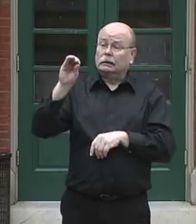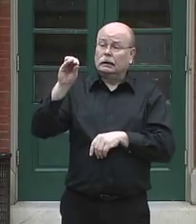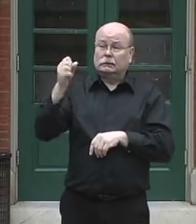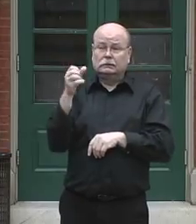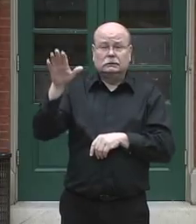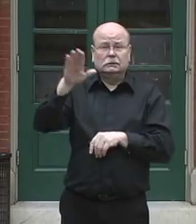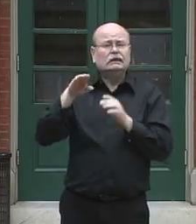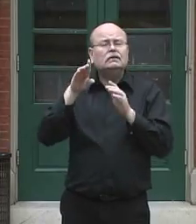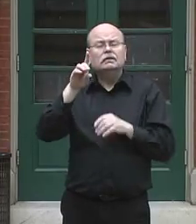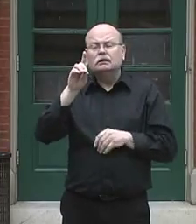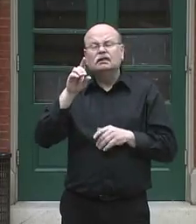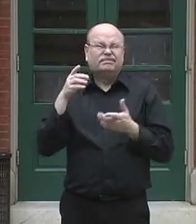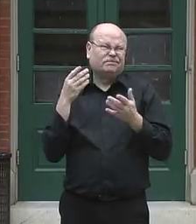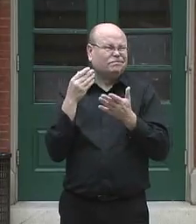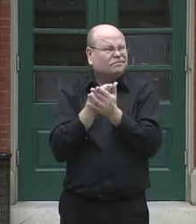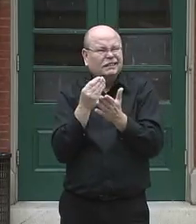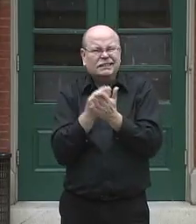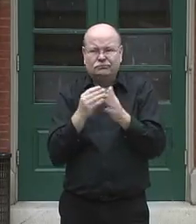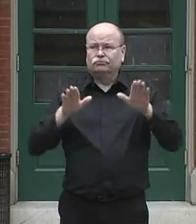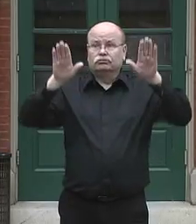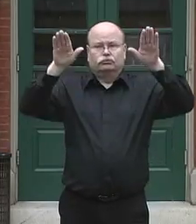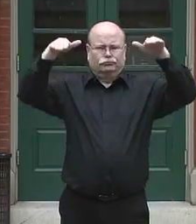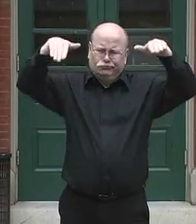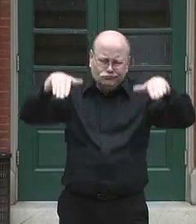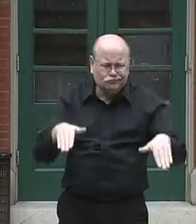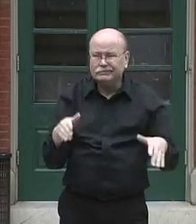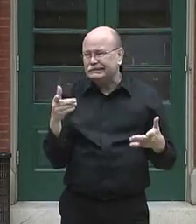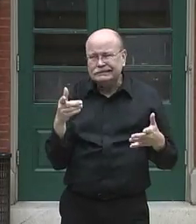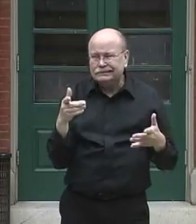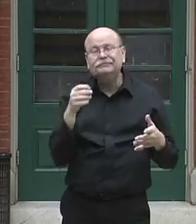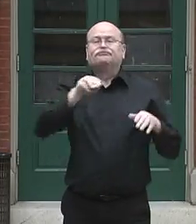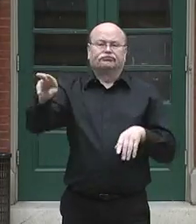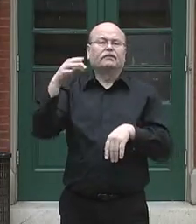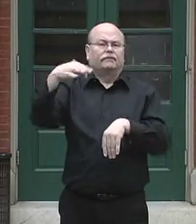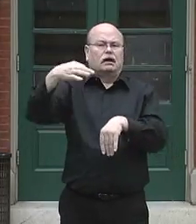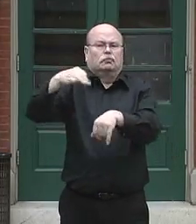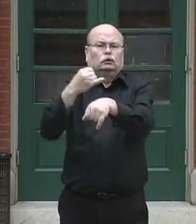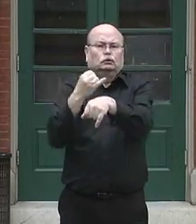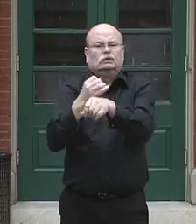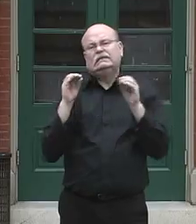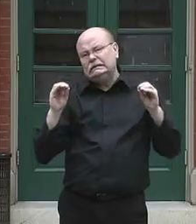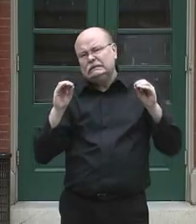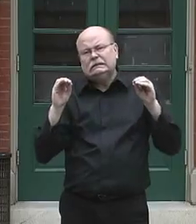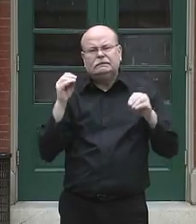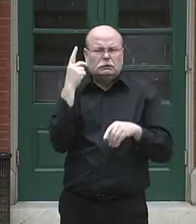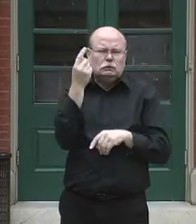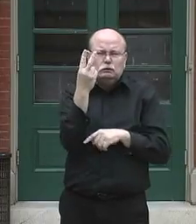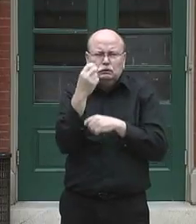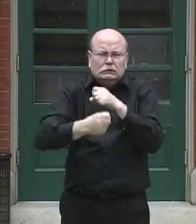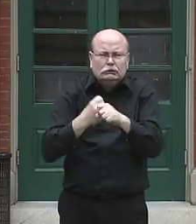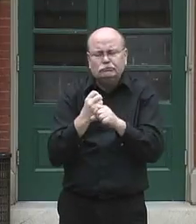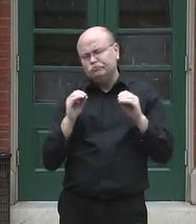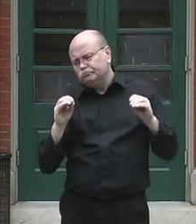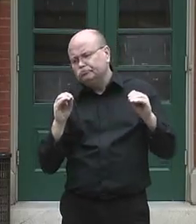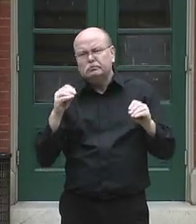In the 1890s, the economy wasn't good, so he took a position teaching physical education